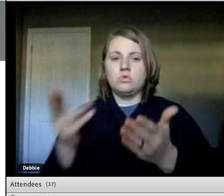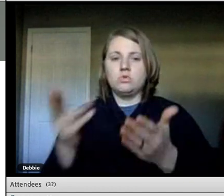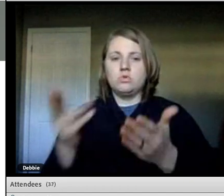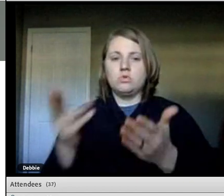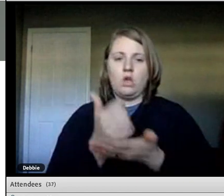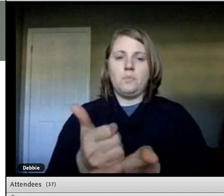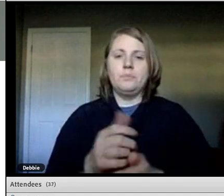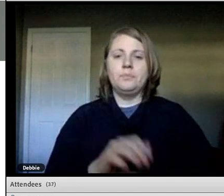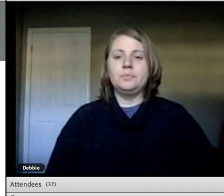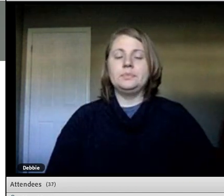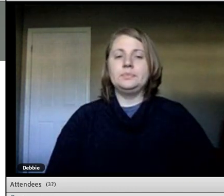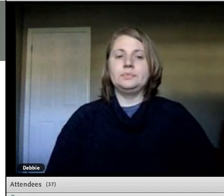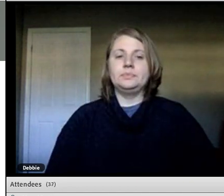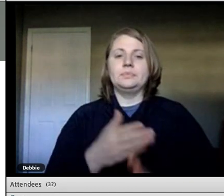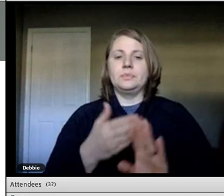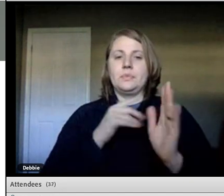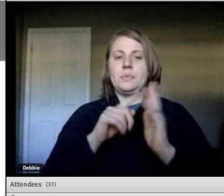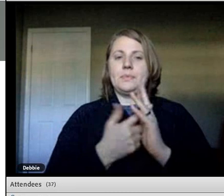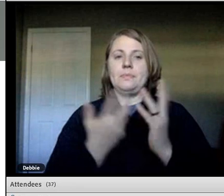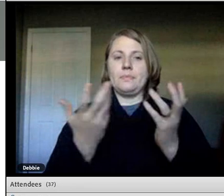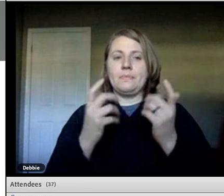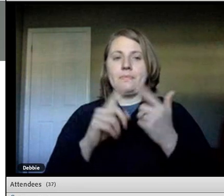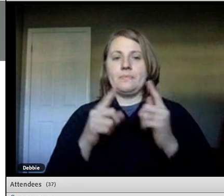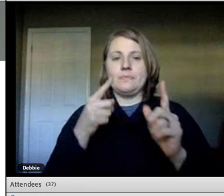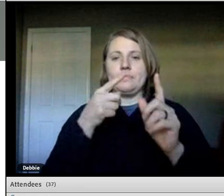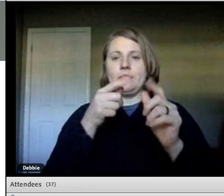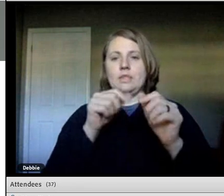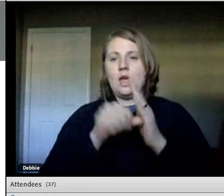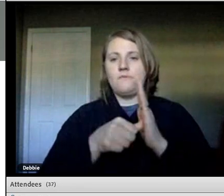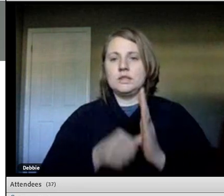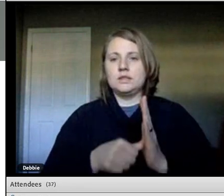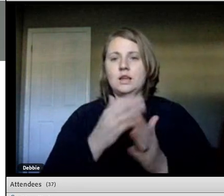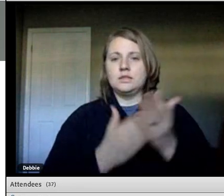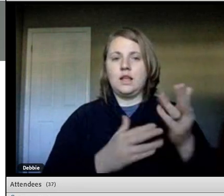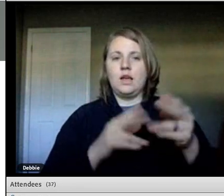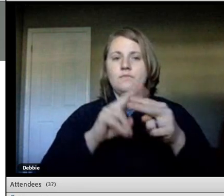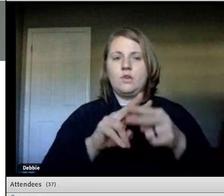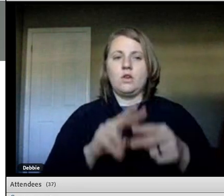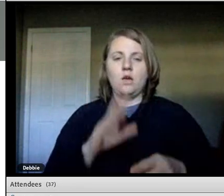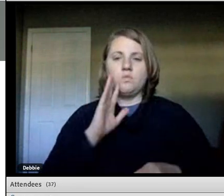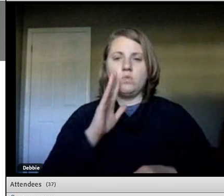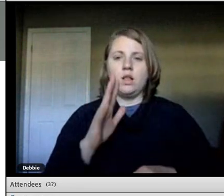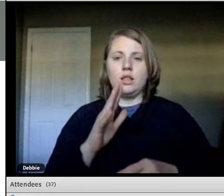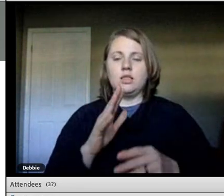so before we get started, I just wanted to point out a couple of terms that we're going to be throwing around so that we're all on he same page.